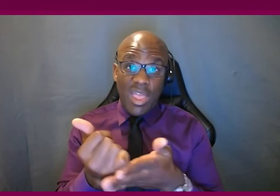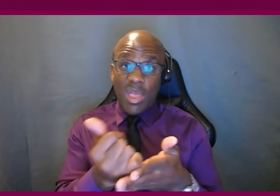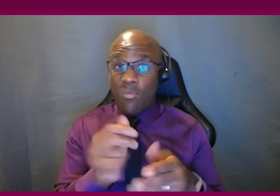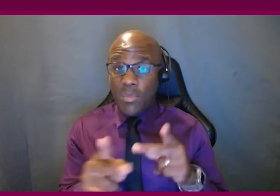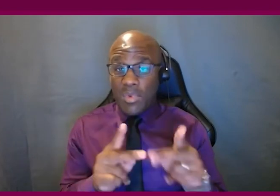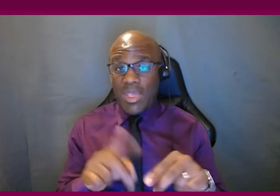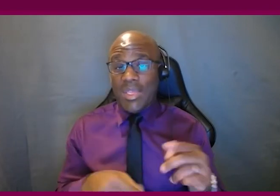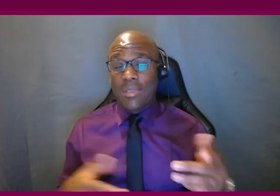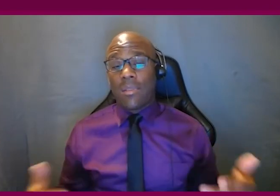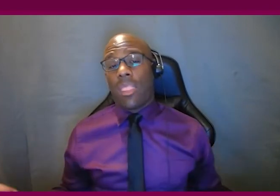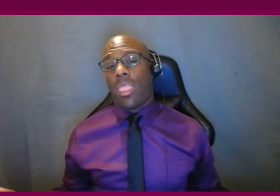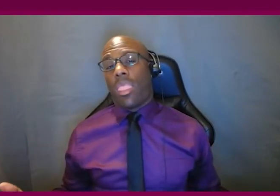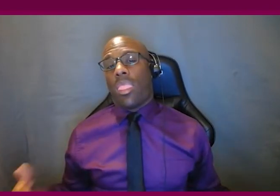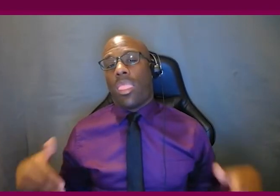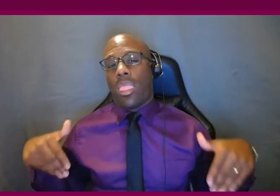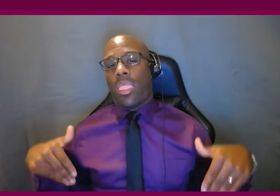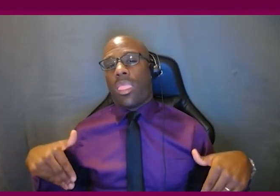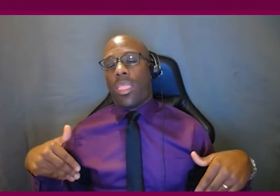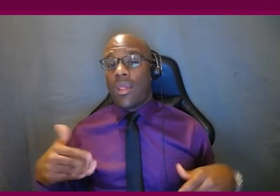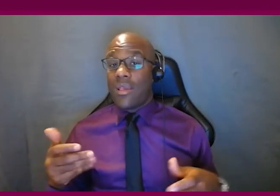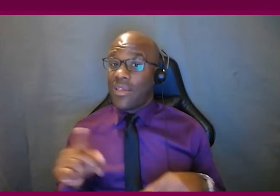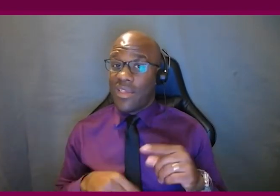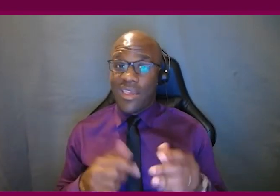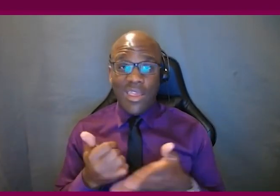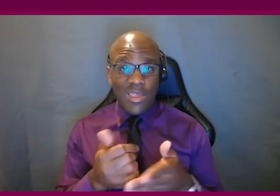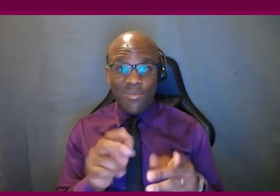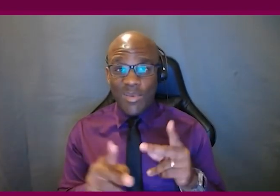about and focus on that and know that that's enough.